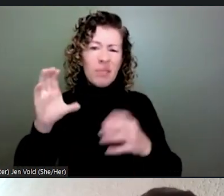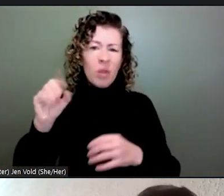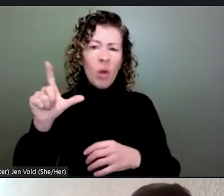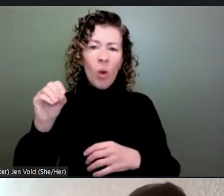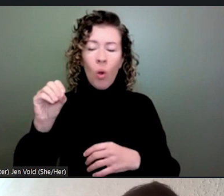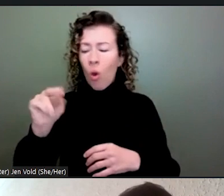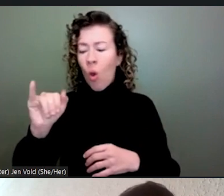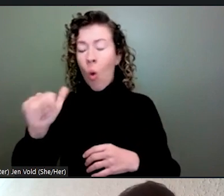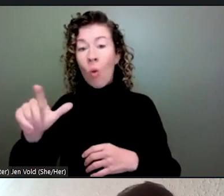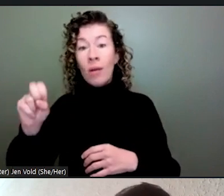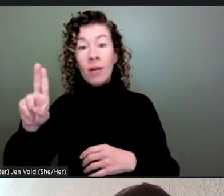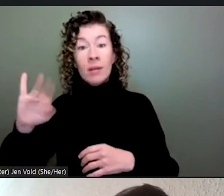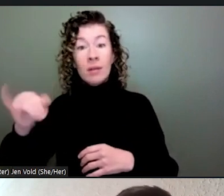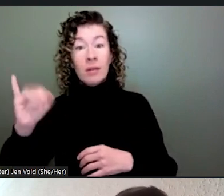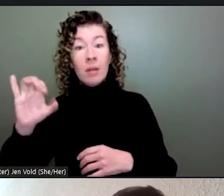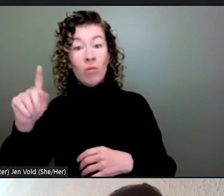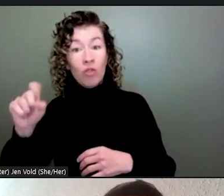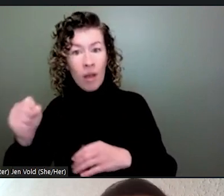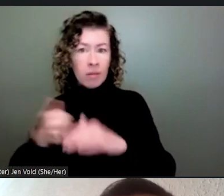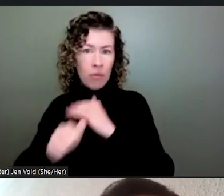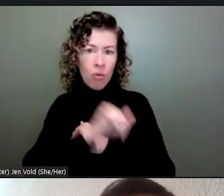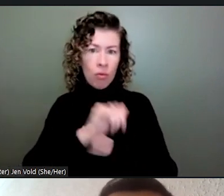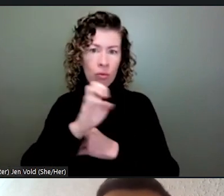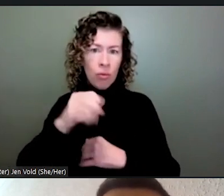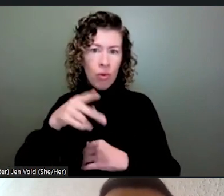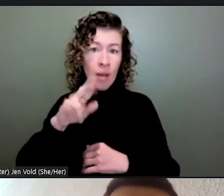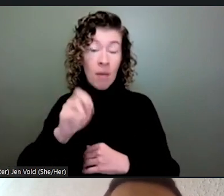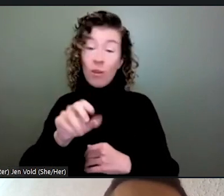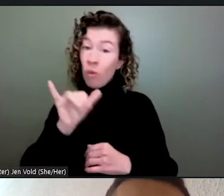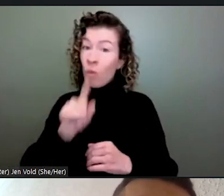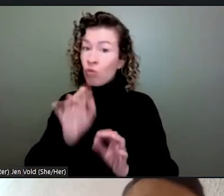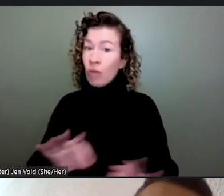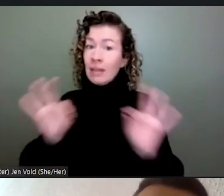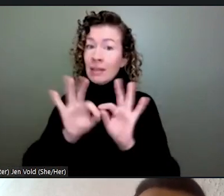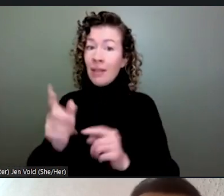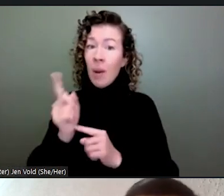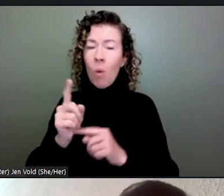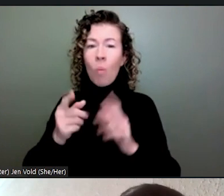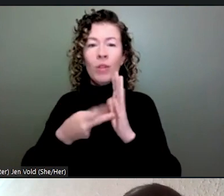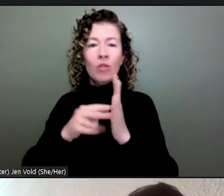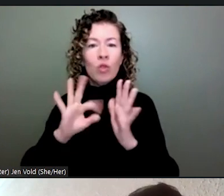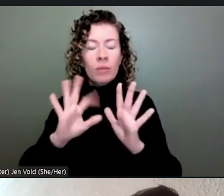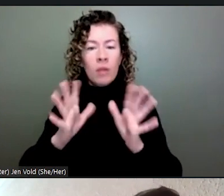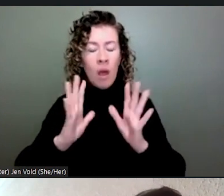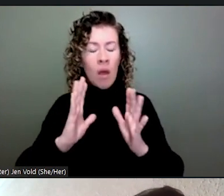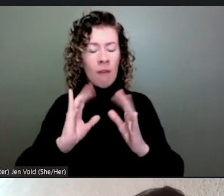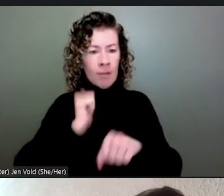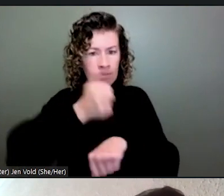whether it's through Commonwealth or Empire. So that's a really significant moment in terms of carving out nationality compared to empire before.